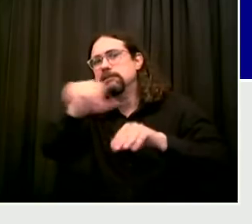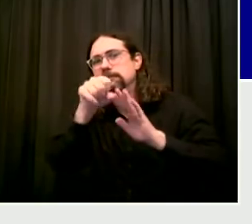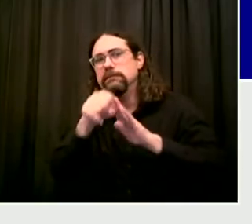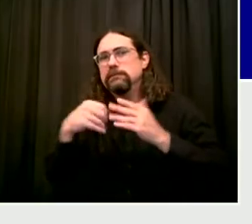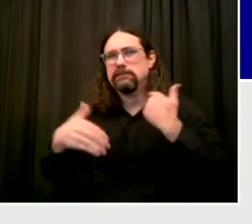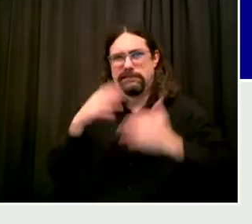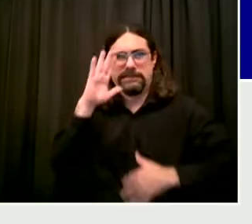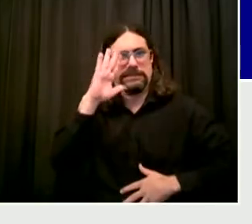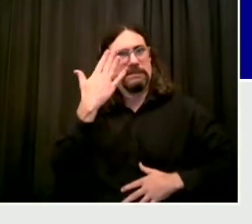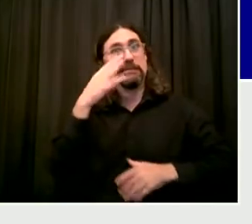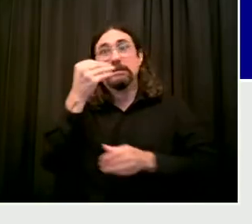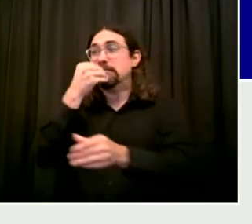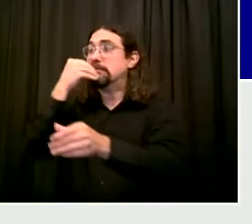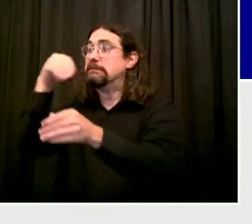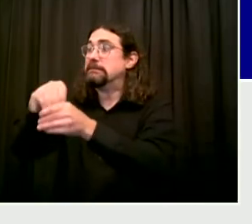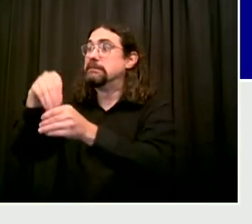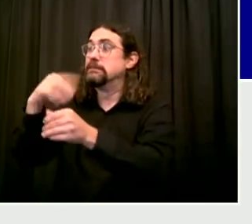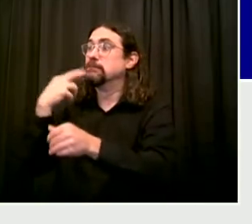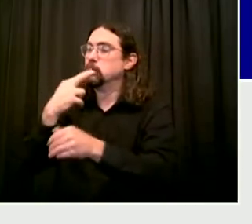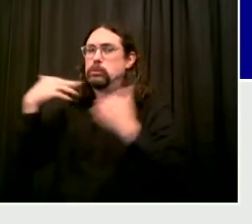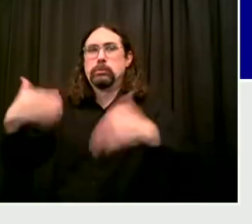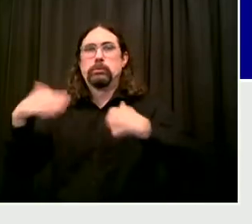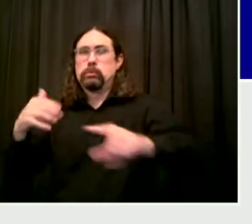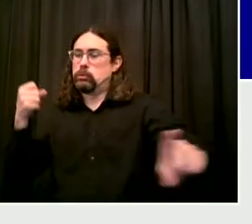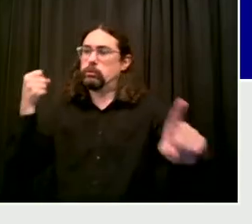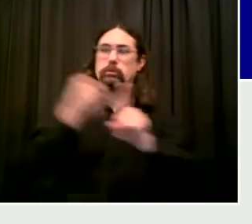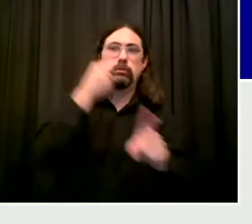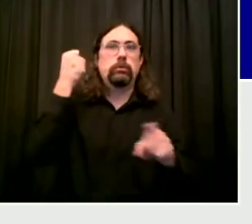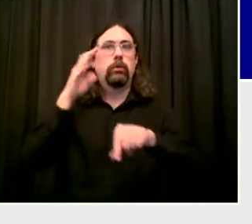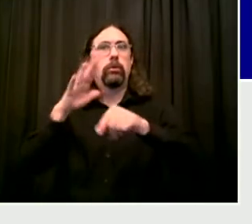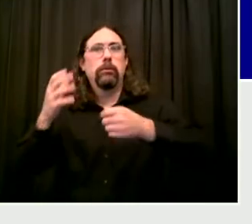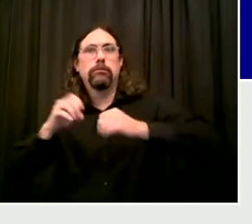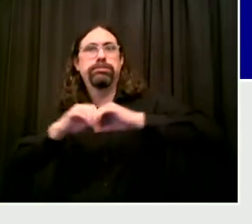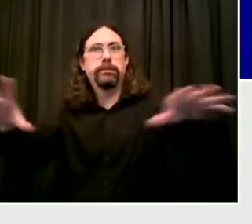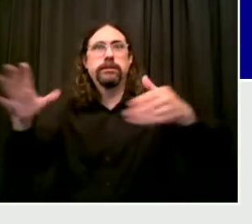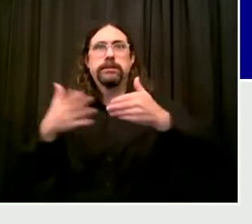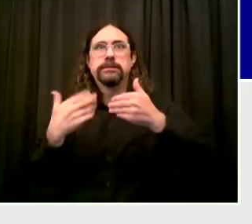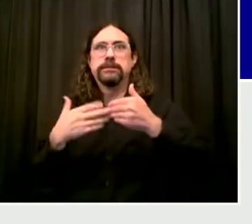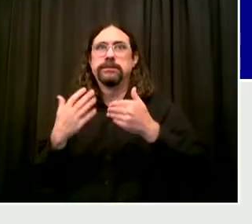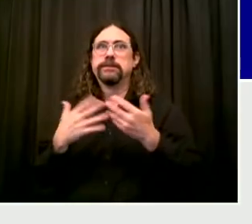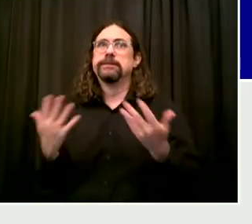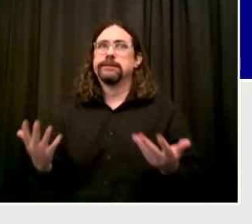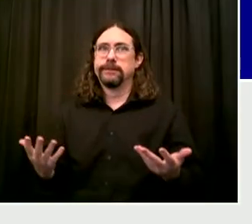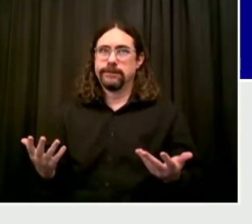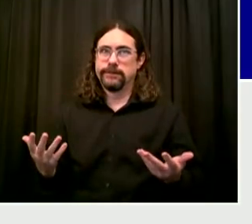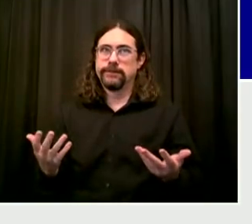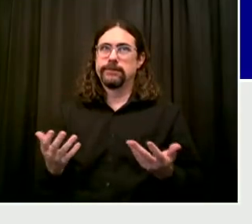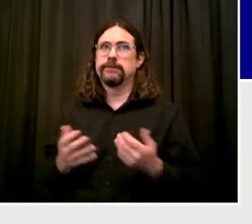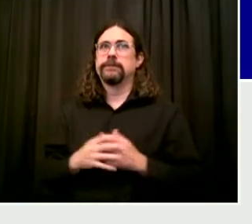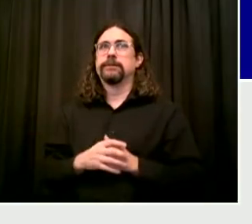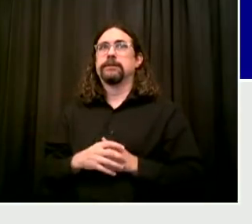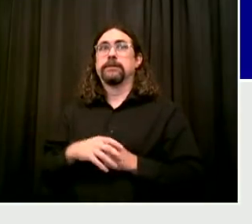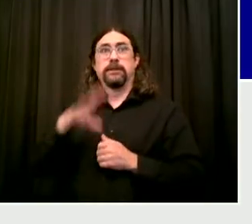STATE AND FIGURE OUT HOW WE WANT TO APPROACH IT AND IF WE WANT TO PAUSE IT OMR ODY IFIT.